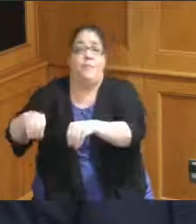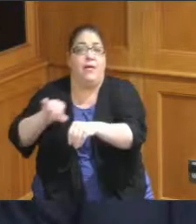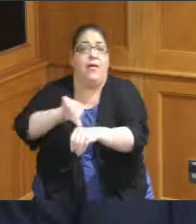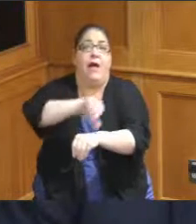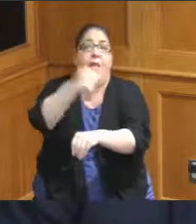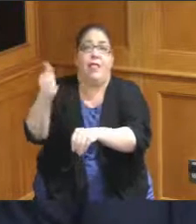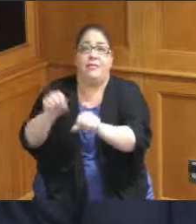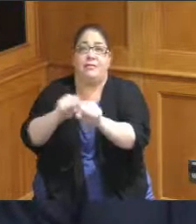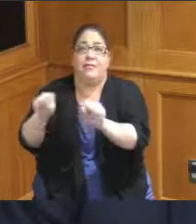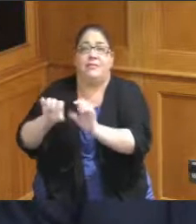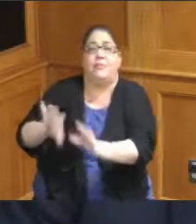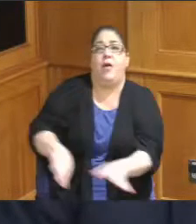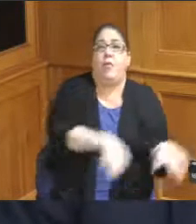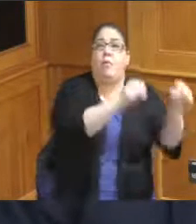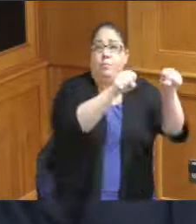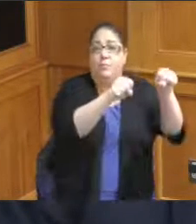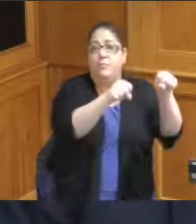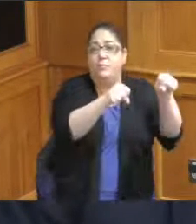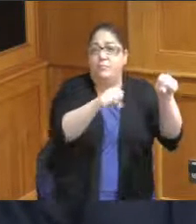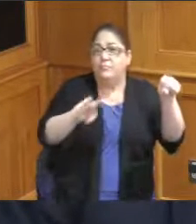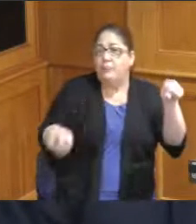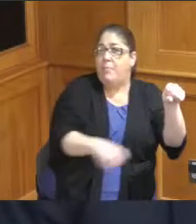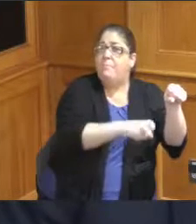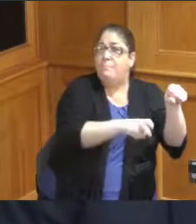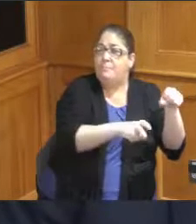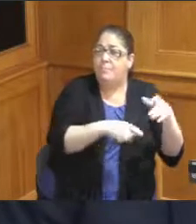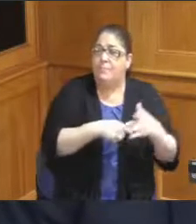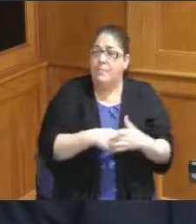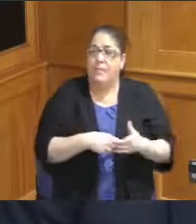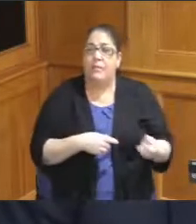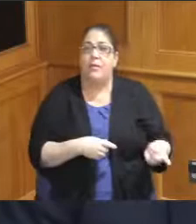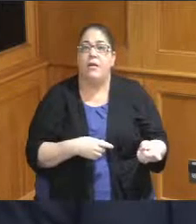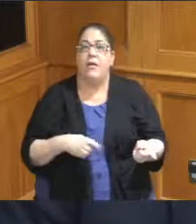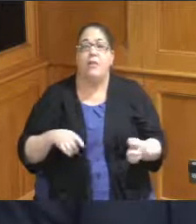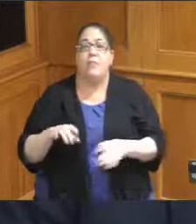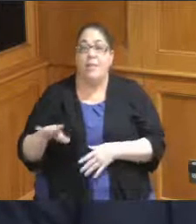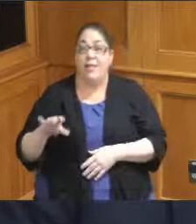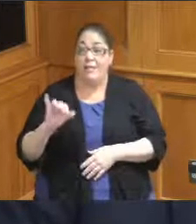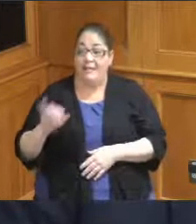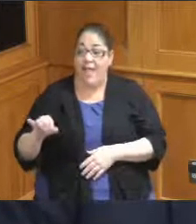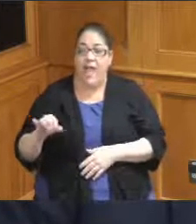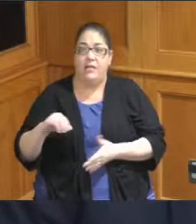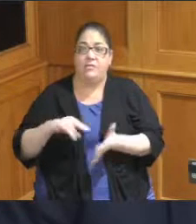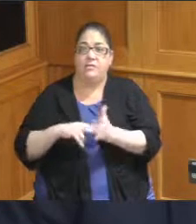or the presumption was that the calls that were not coming or and not being answered